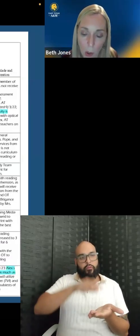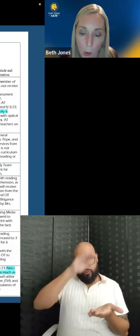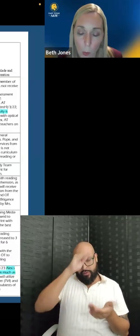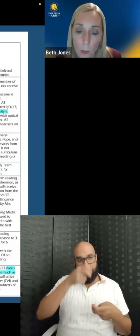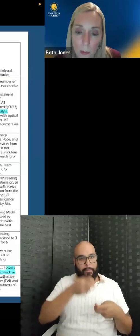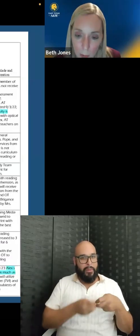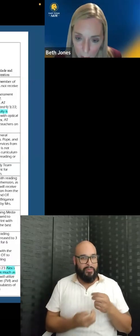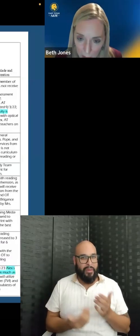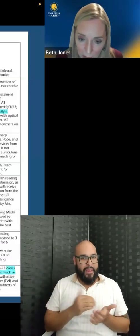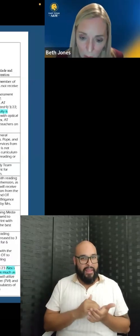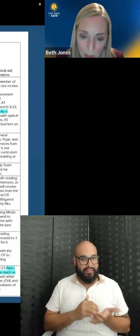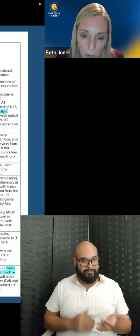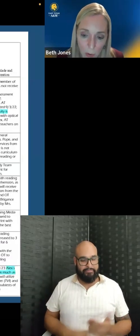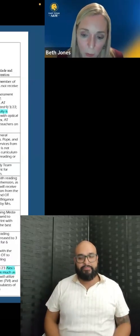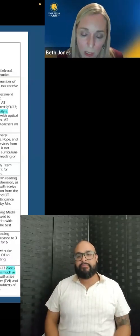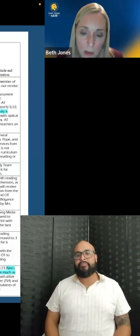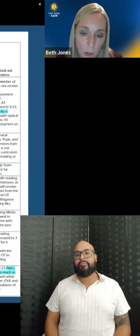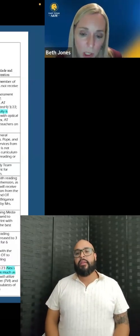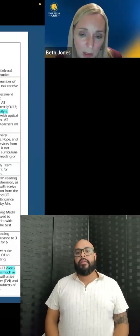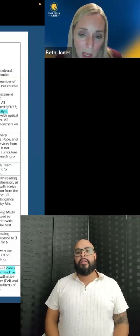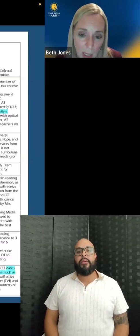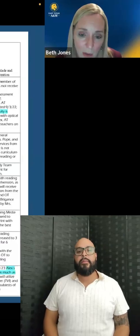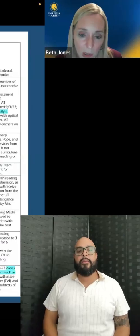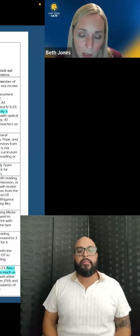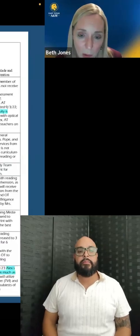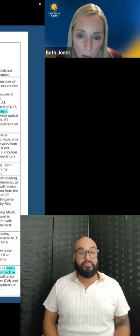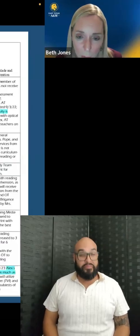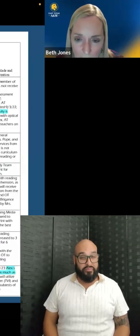So That's why it's important we check that at every level.